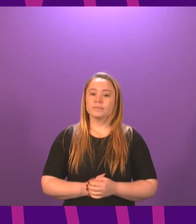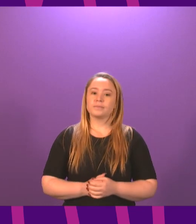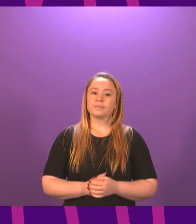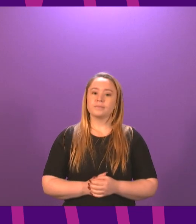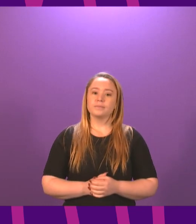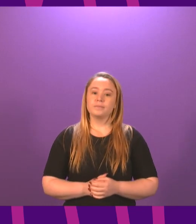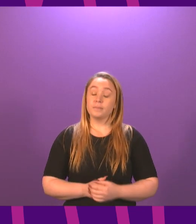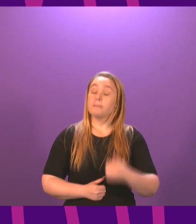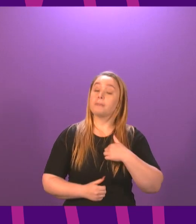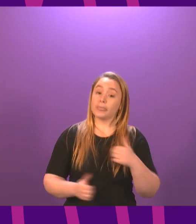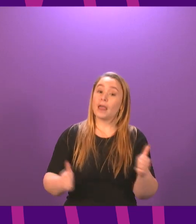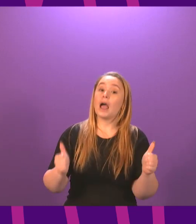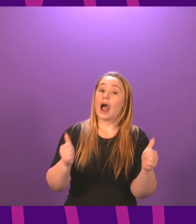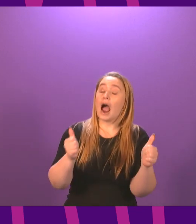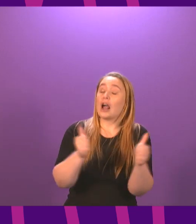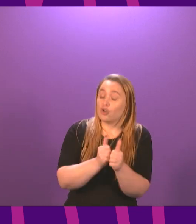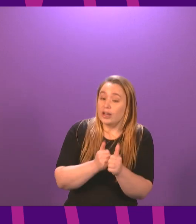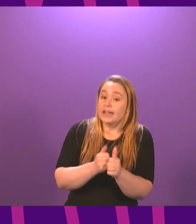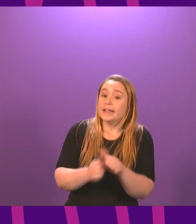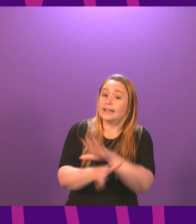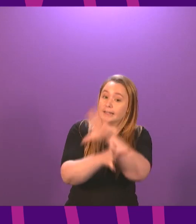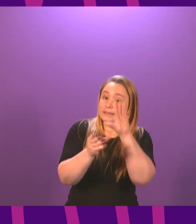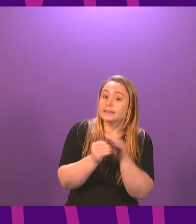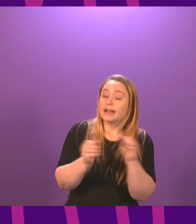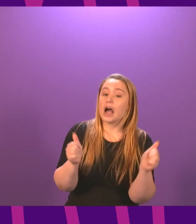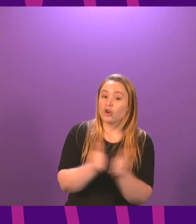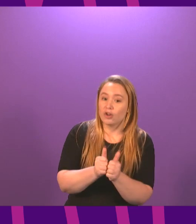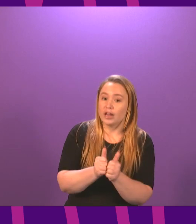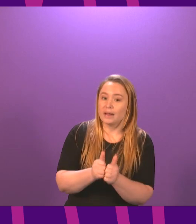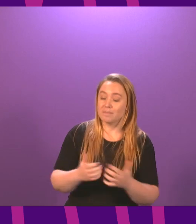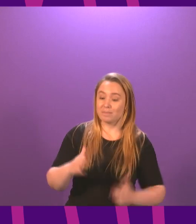The First Minister: I agree with that in general terms. In the